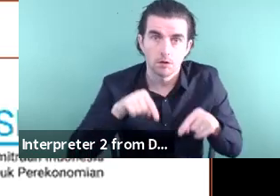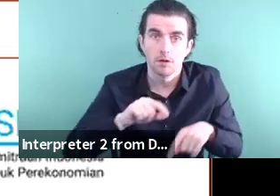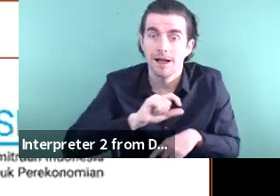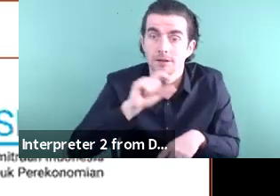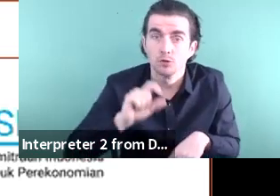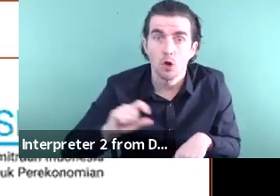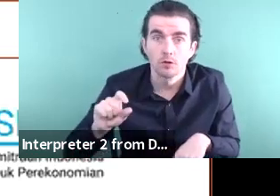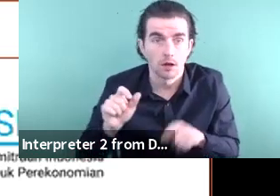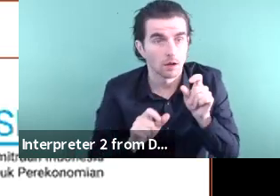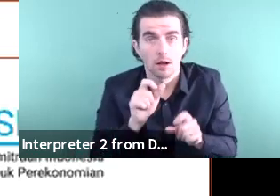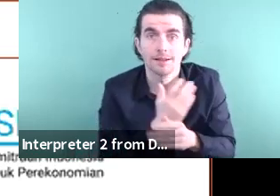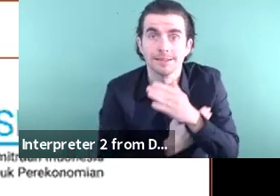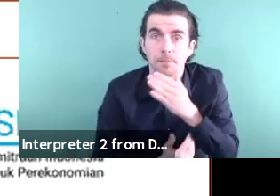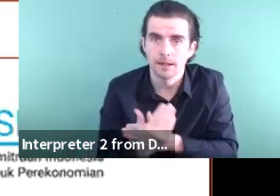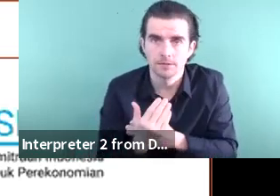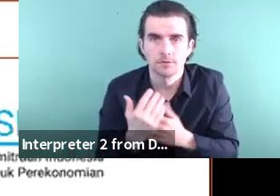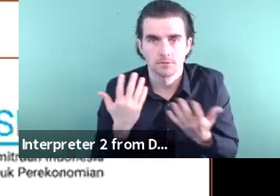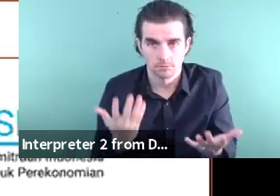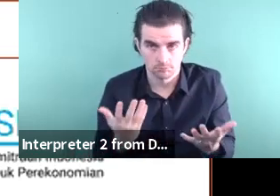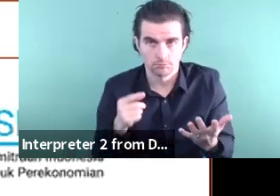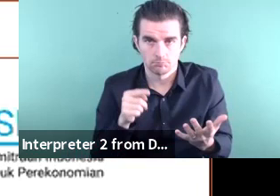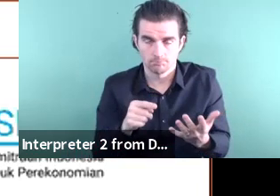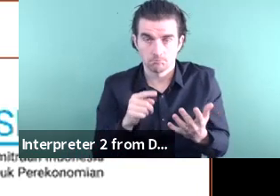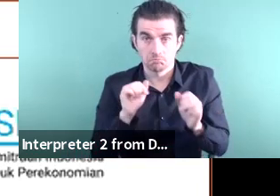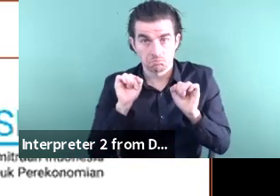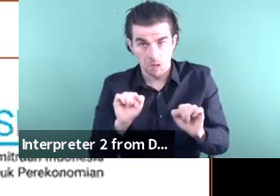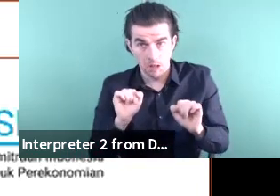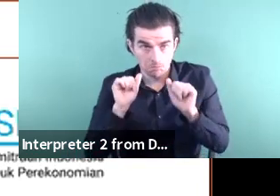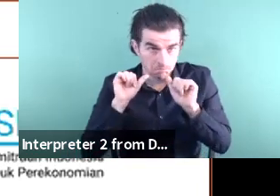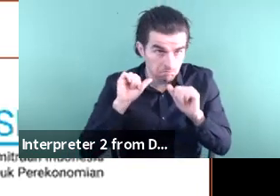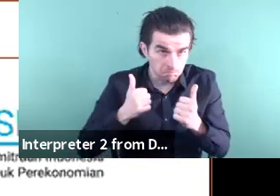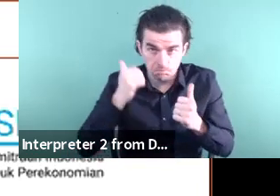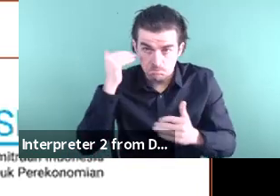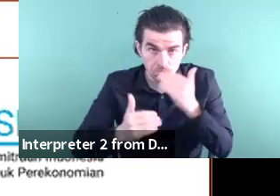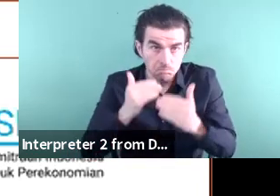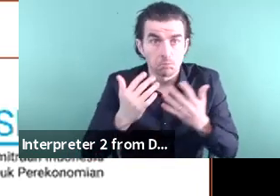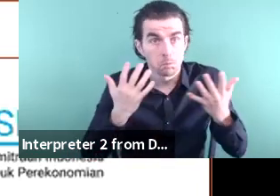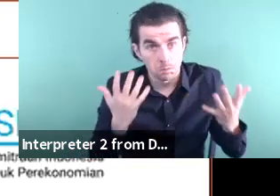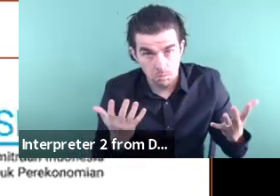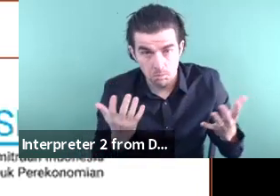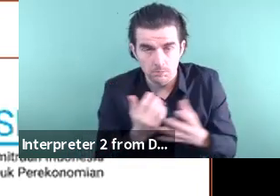of households with no disability member differ with household with members with disability.